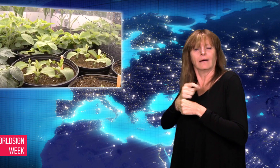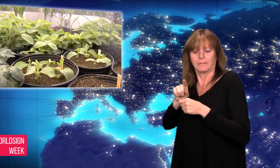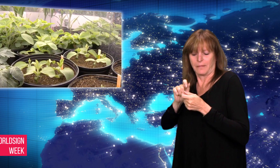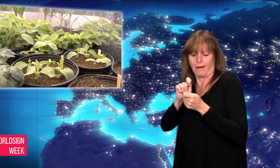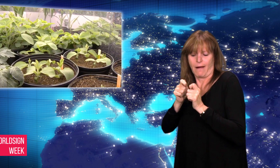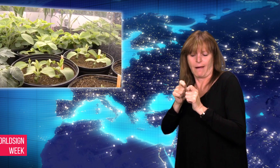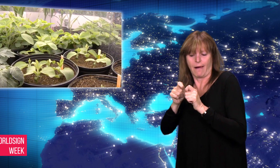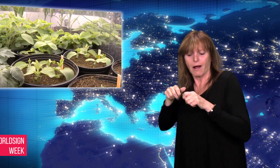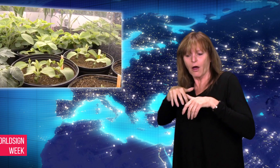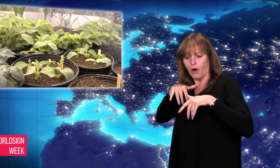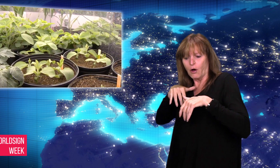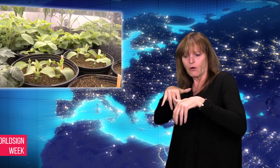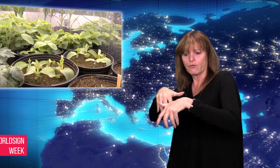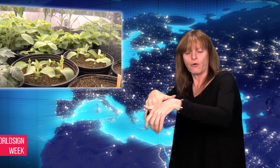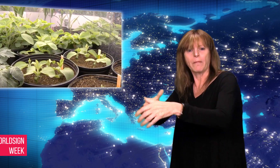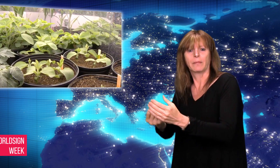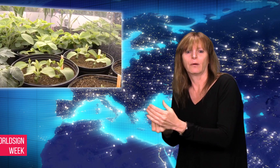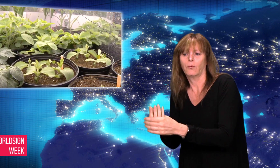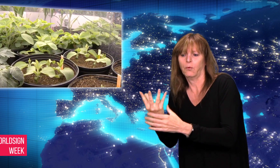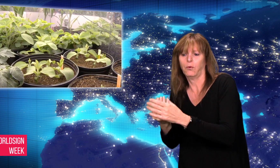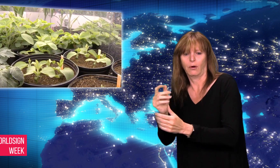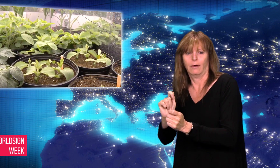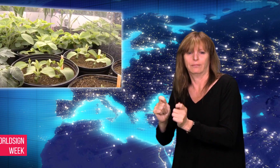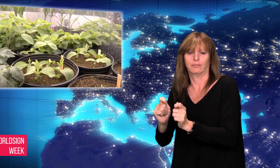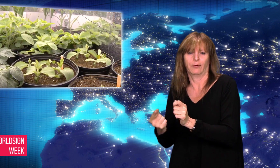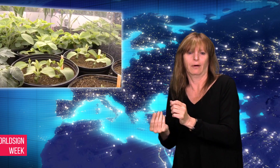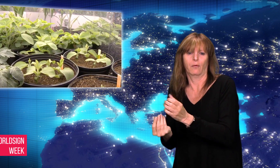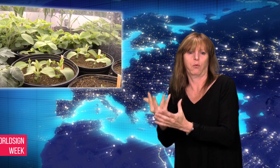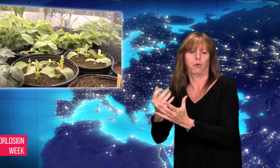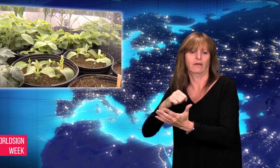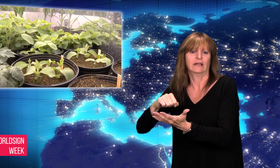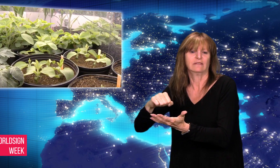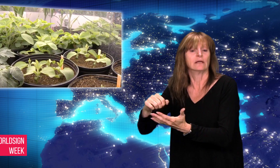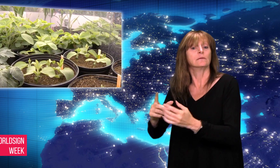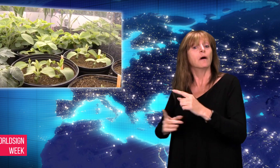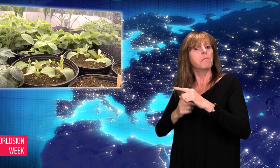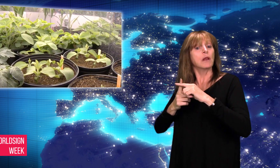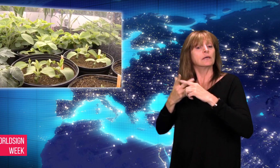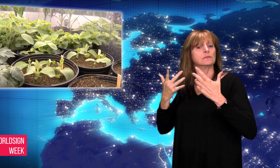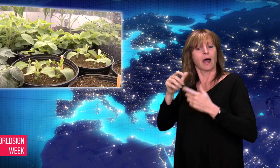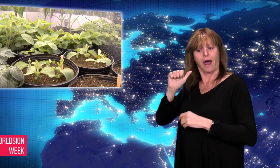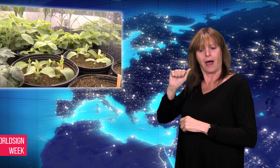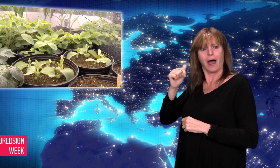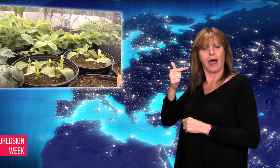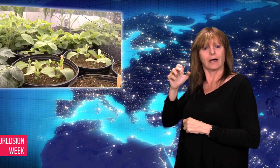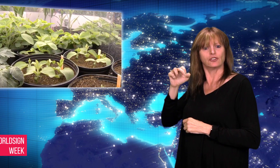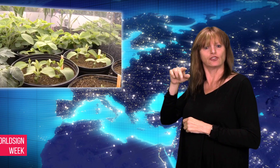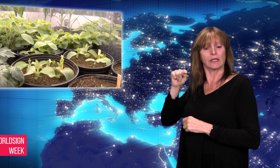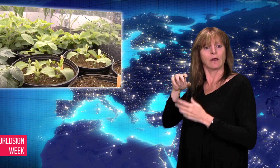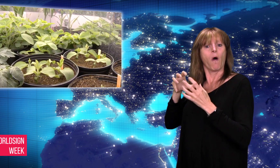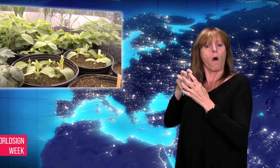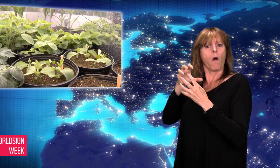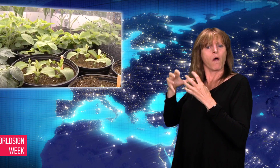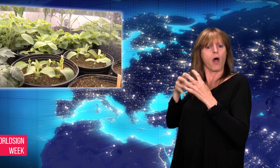of corporate evil, with a significant role in creating genetically modified